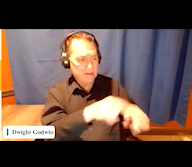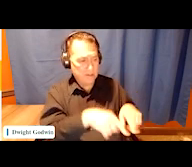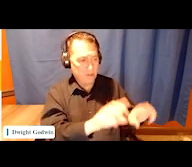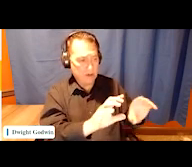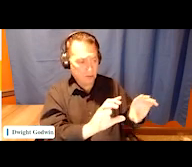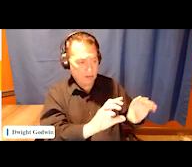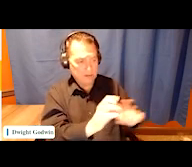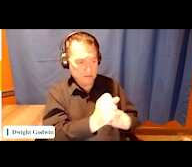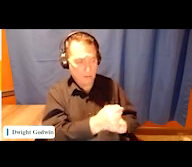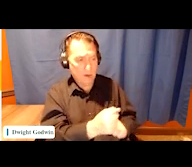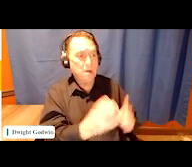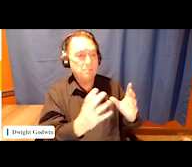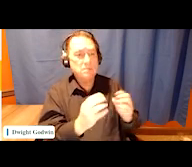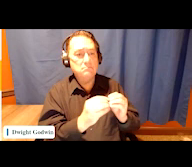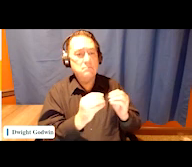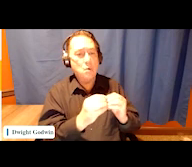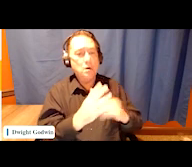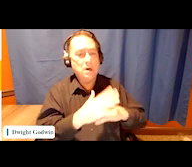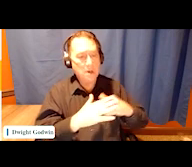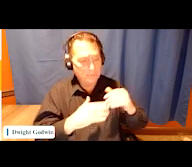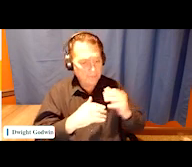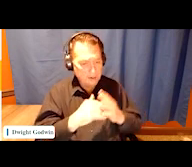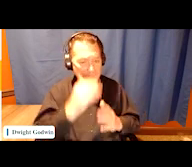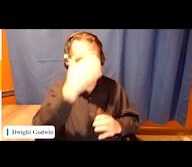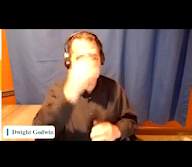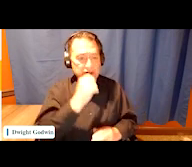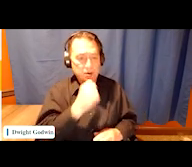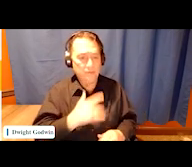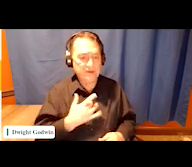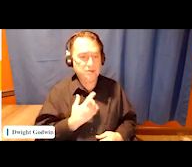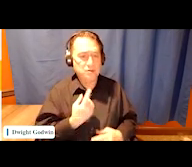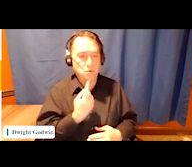is much more comforting because you don't feel so alone in what's happening.